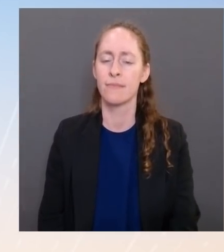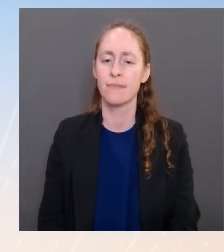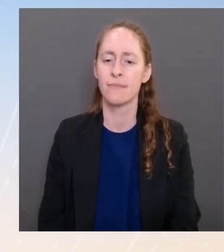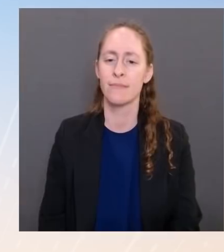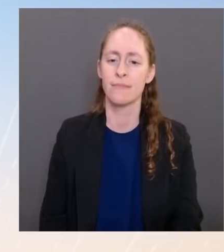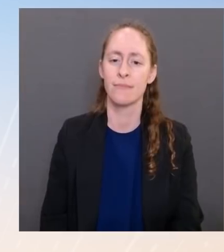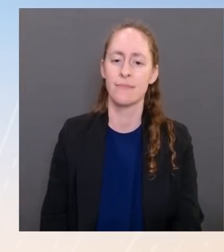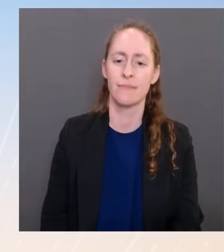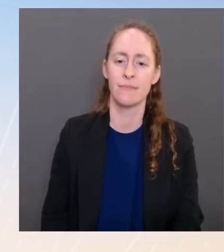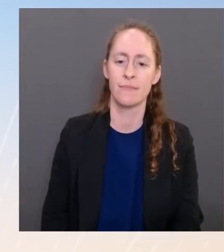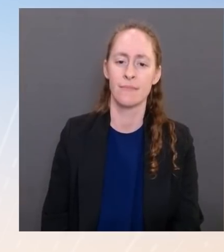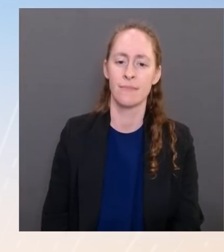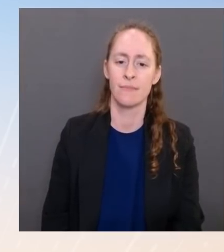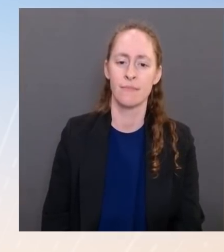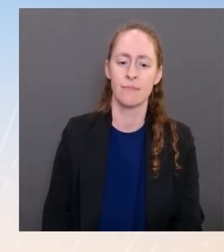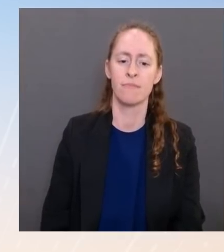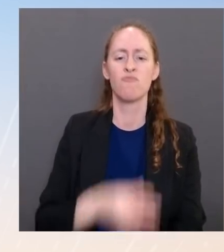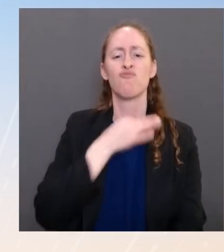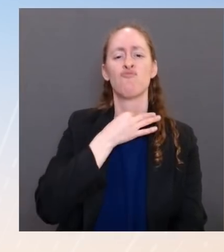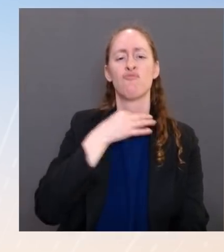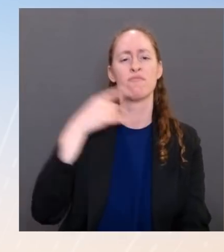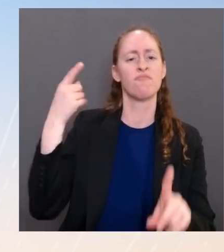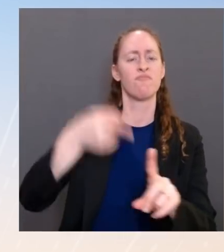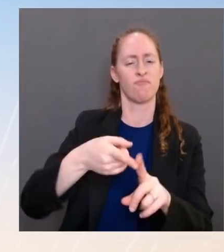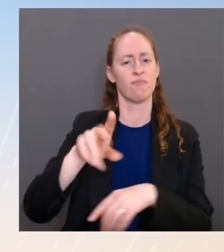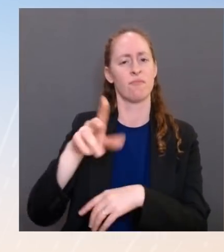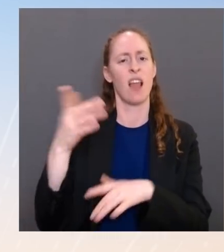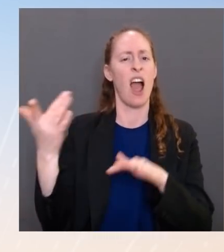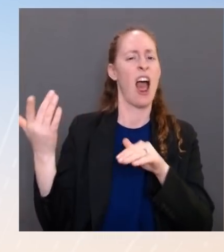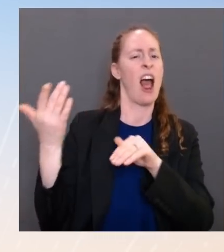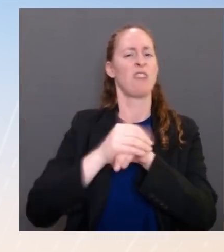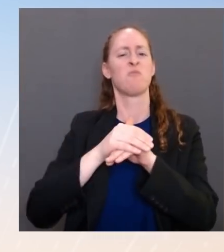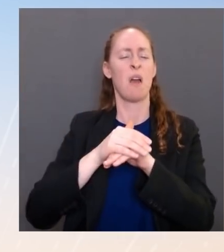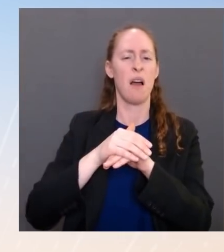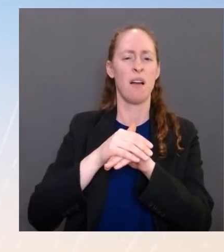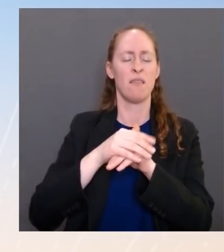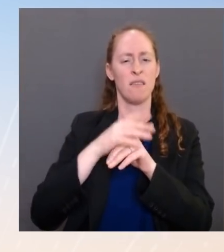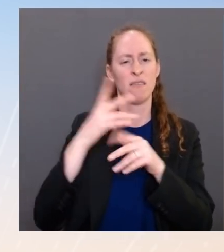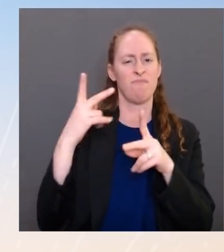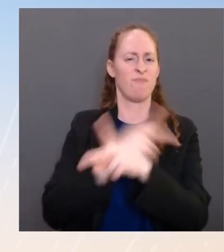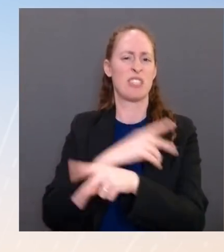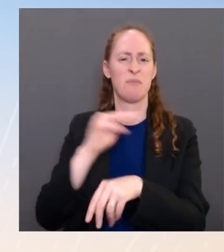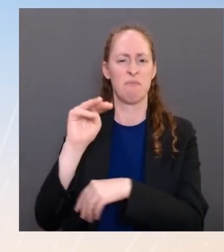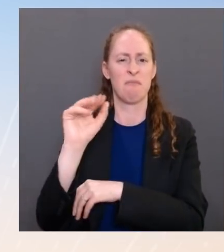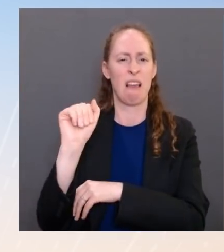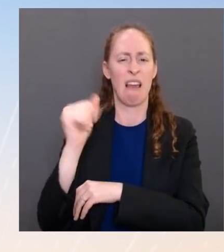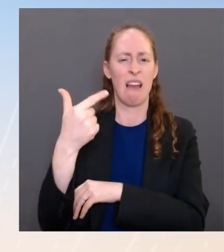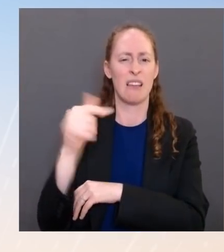More than 140 House and Senate Republicans voted against certifying his victory in January 2021.